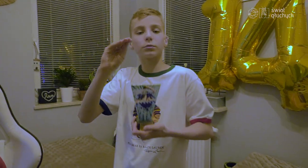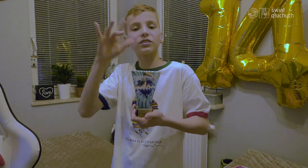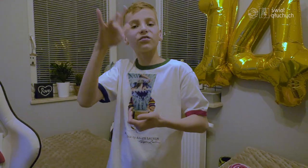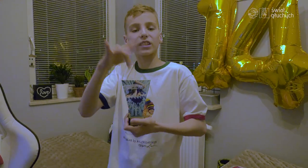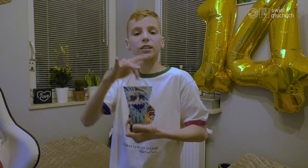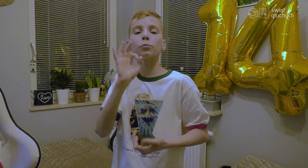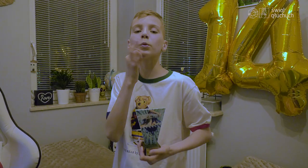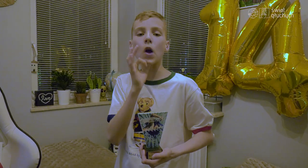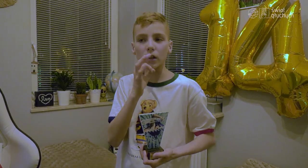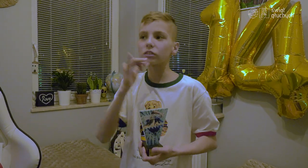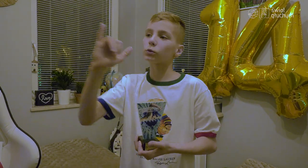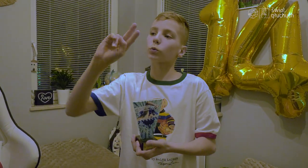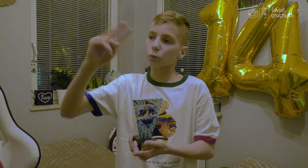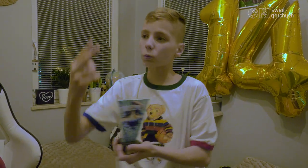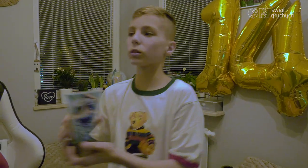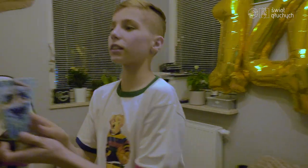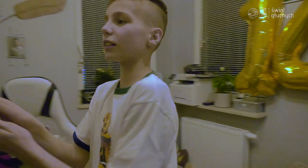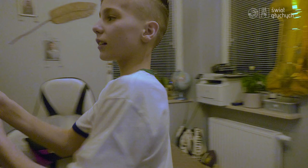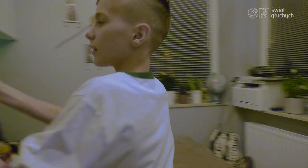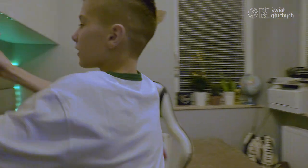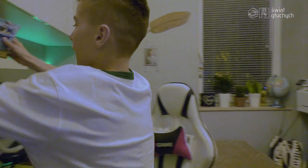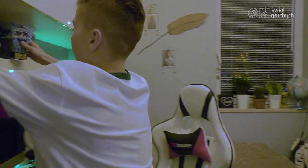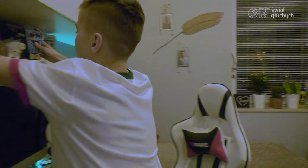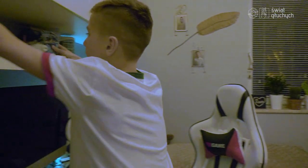the best junior result and second.